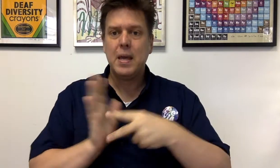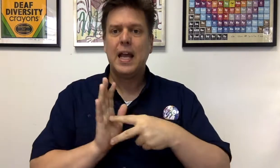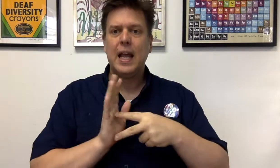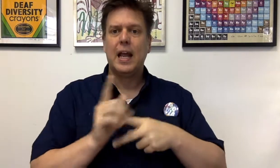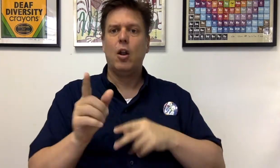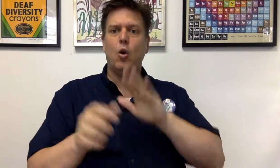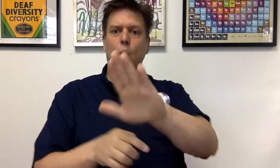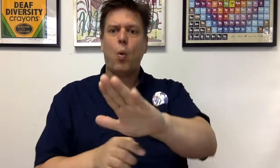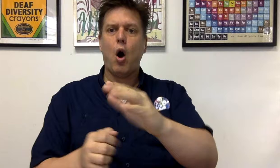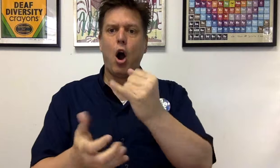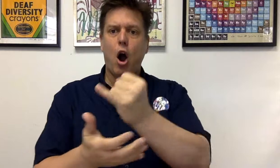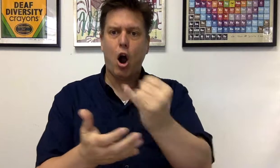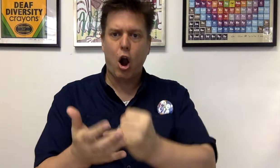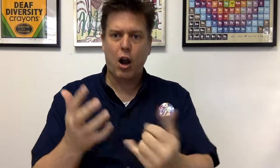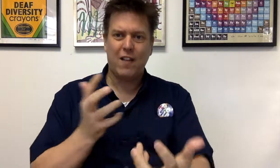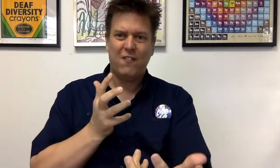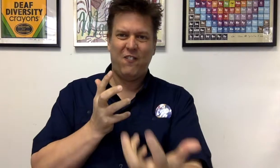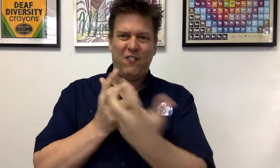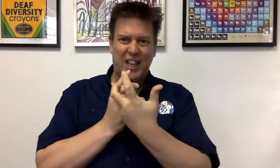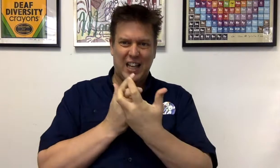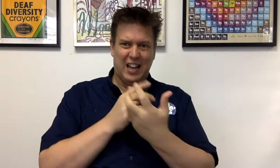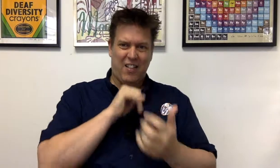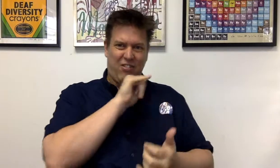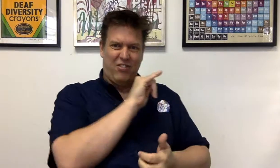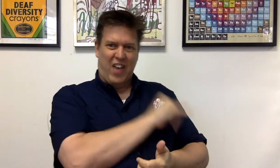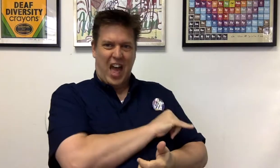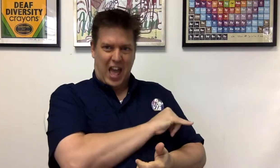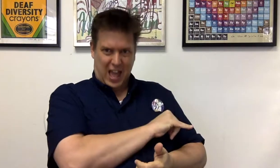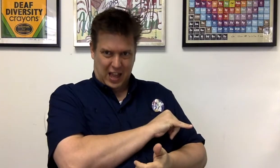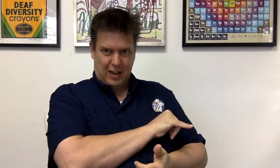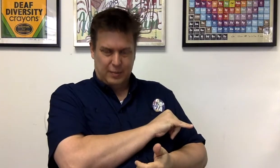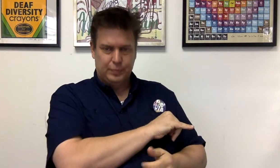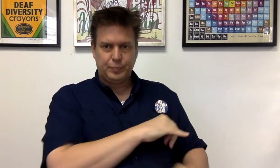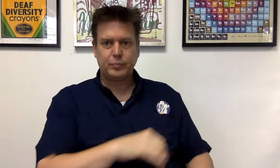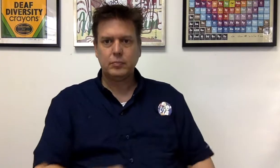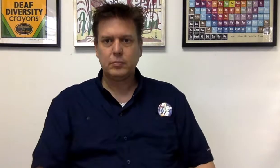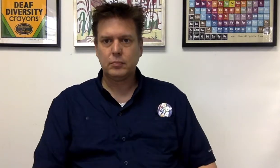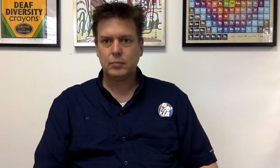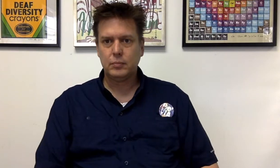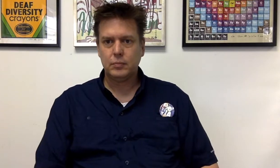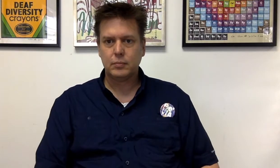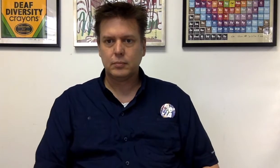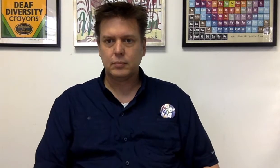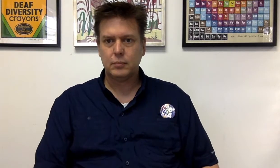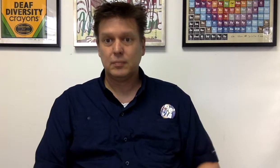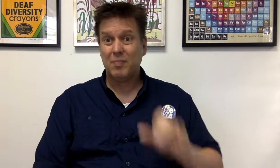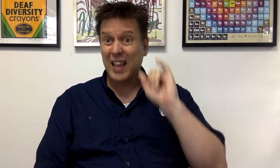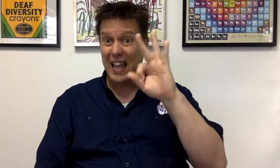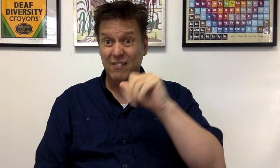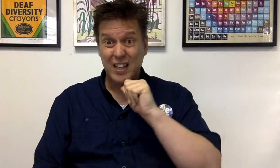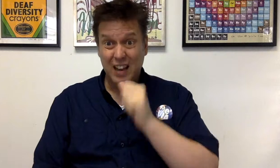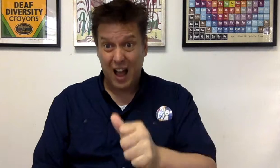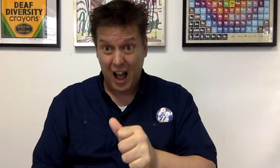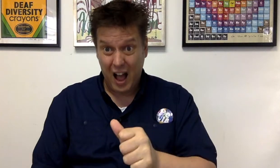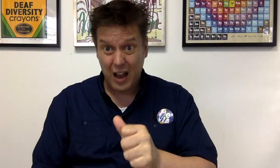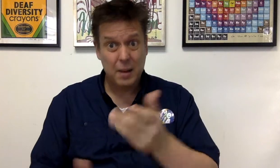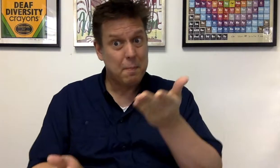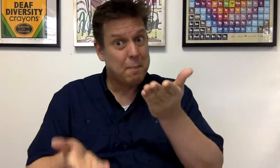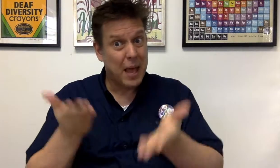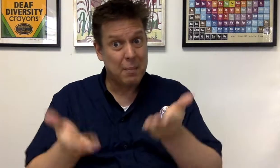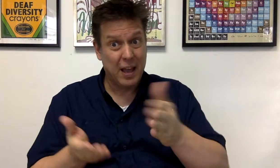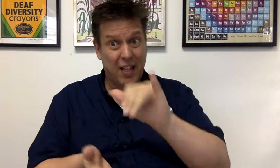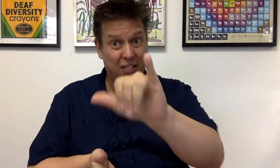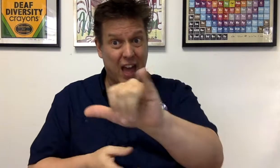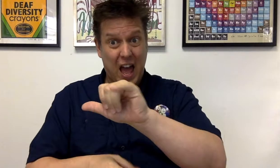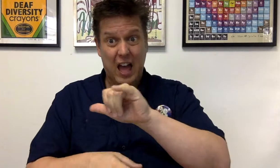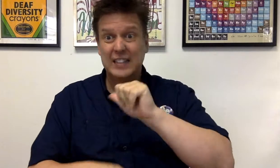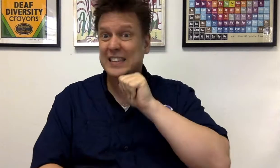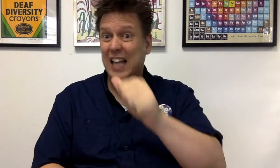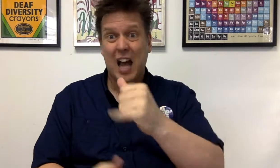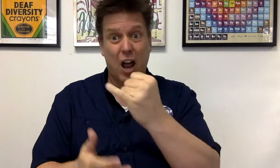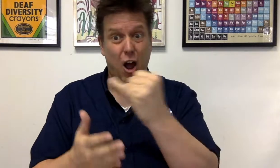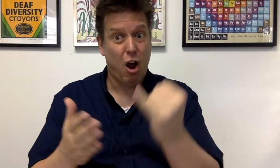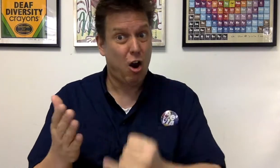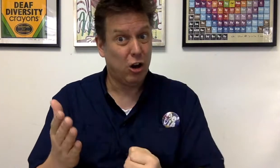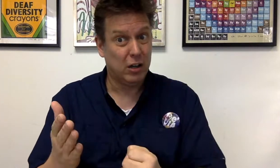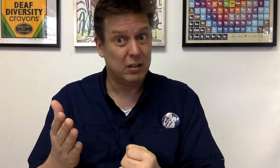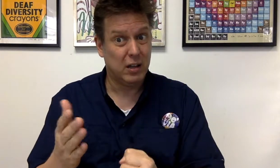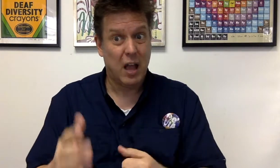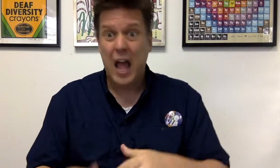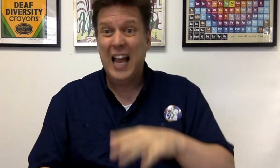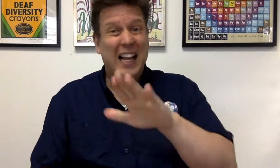accepted into it, that means your art fits that show. If not maybe it's not art.